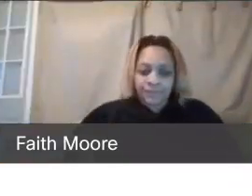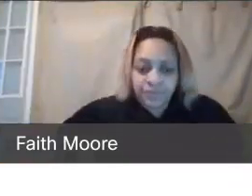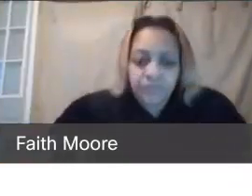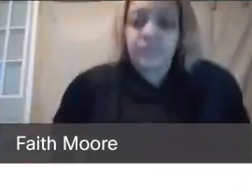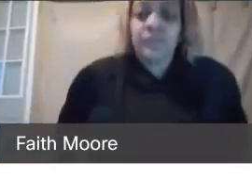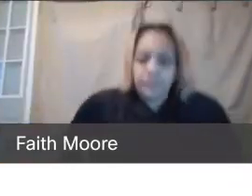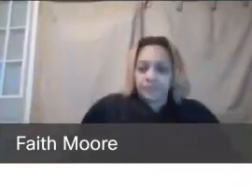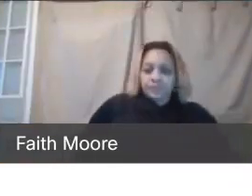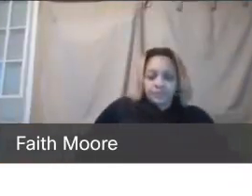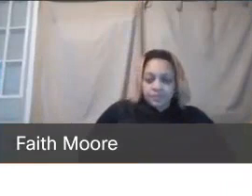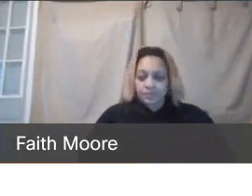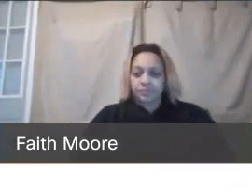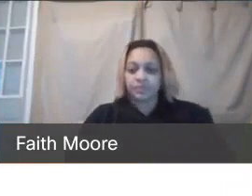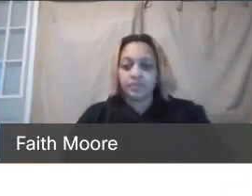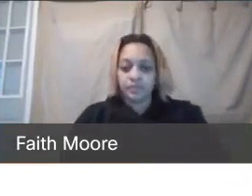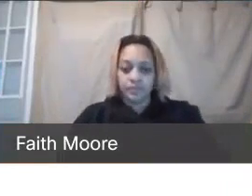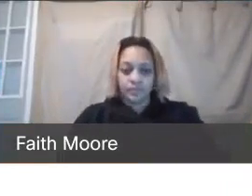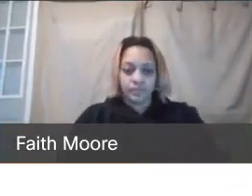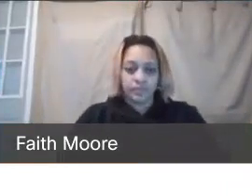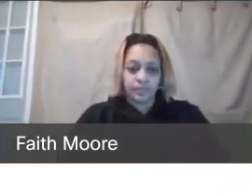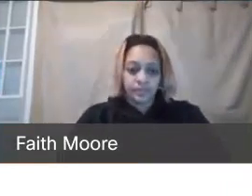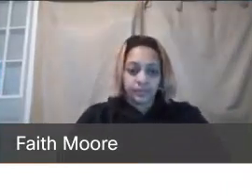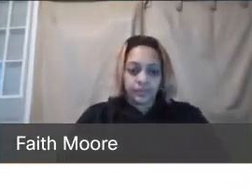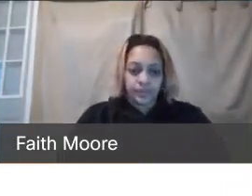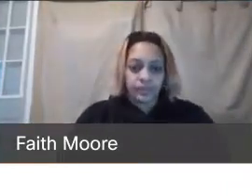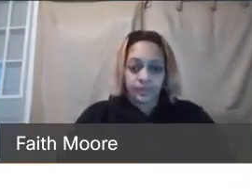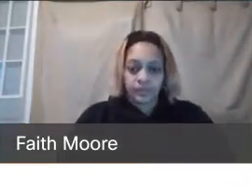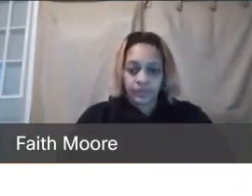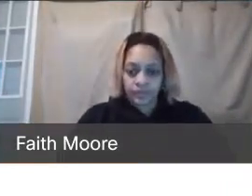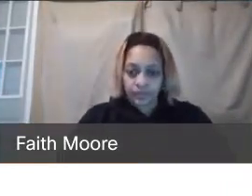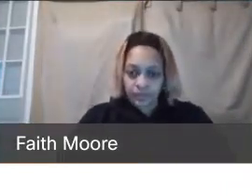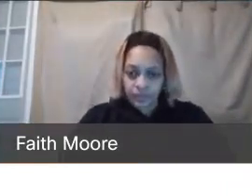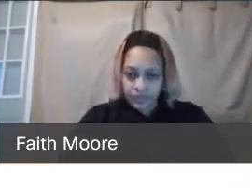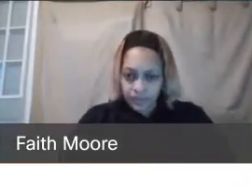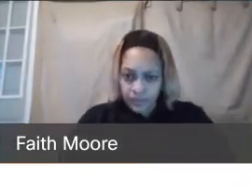And the view control as highlighted and read there if you are in need of ASL interpretation.